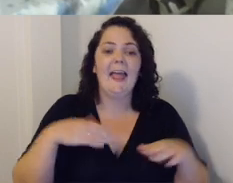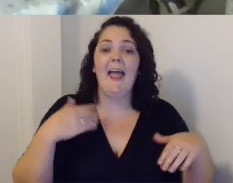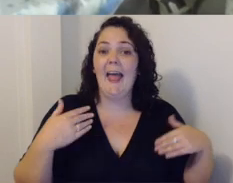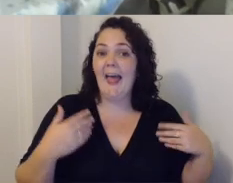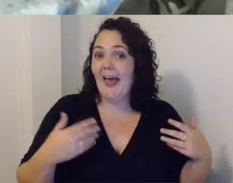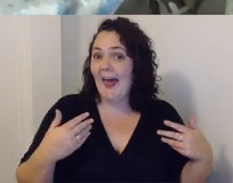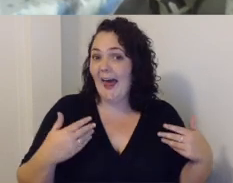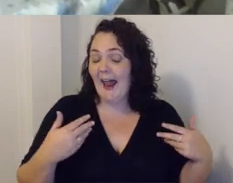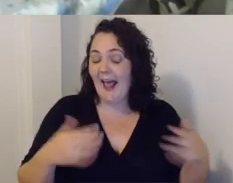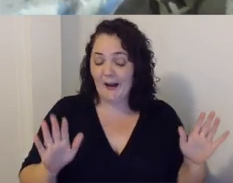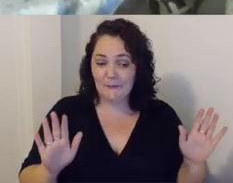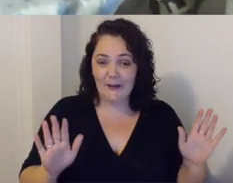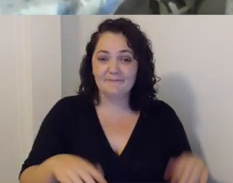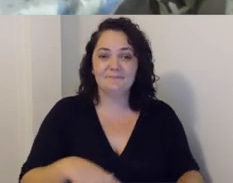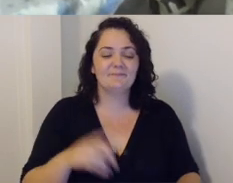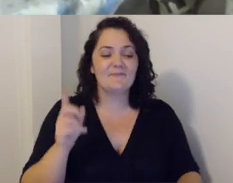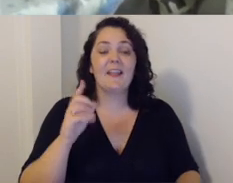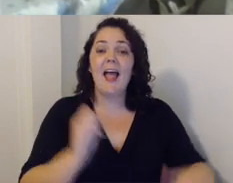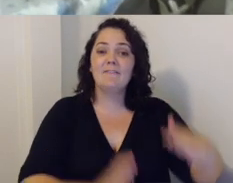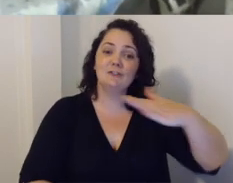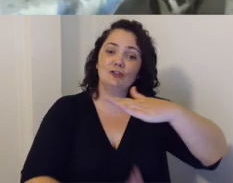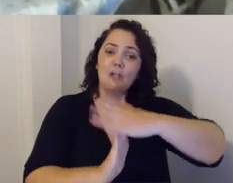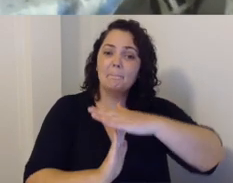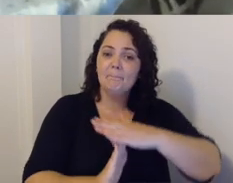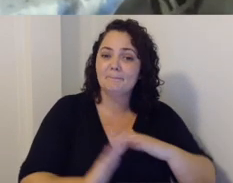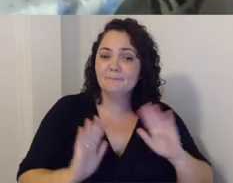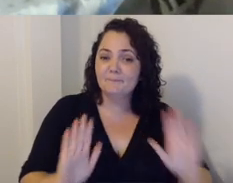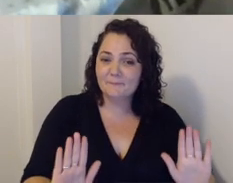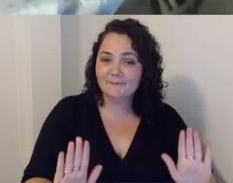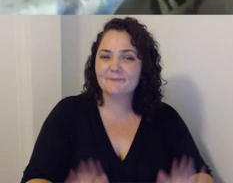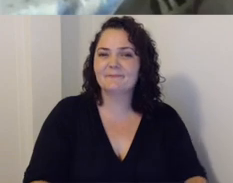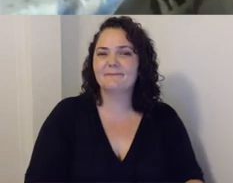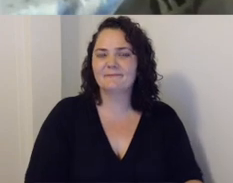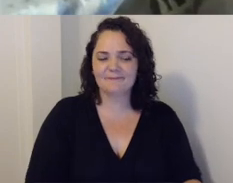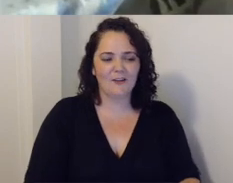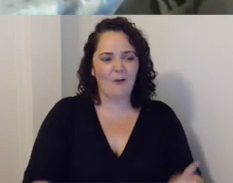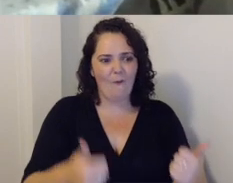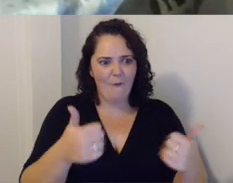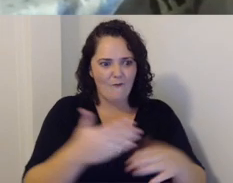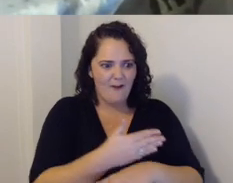alright let's break right there alright nice job y'all nice job alright oh yeah